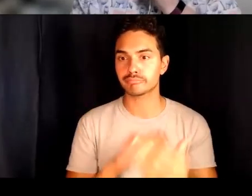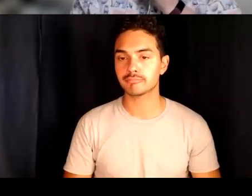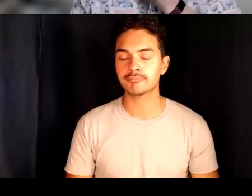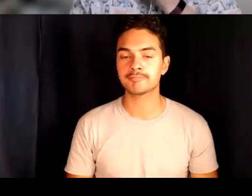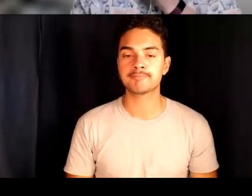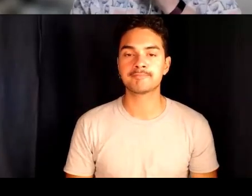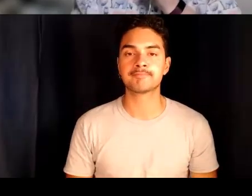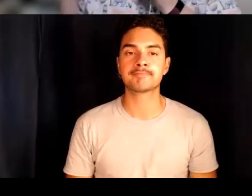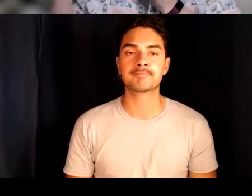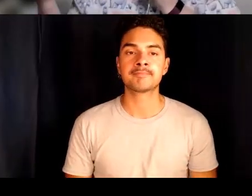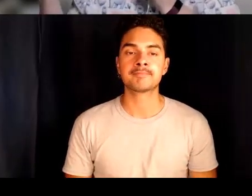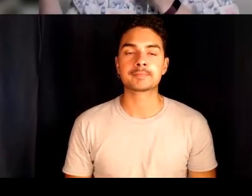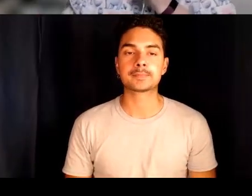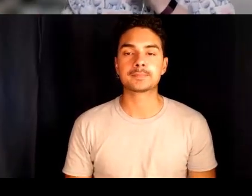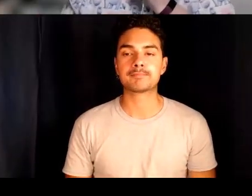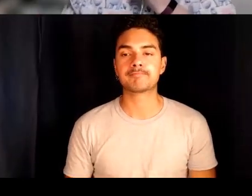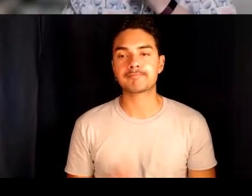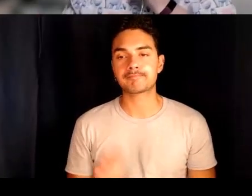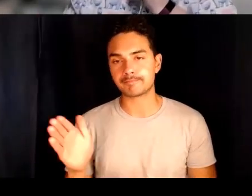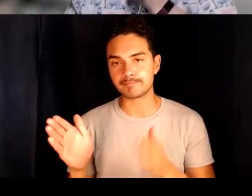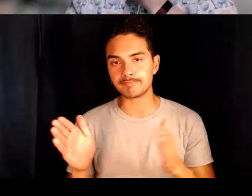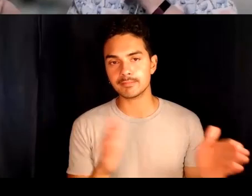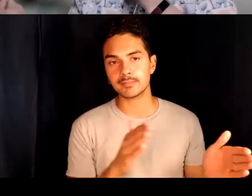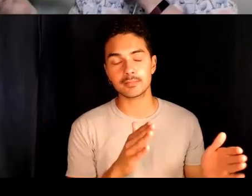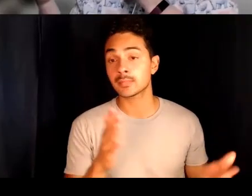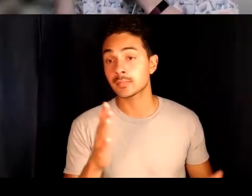So some things you might wanna look out for.